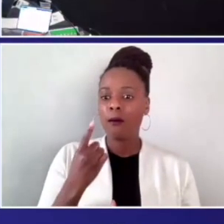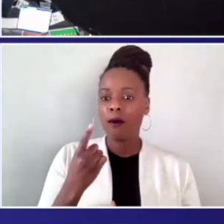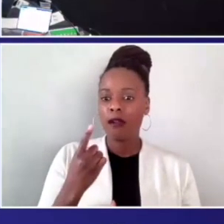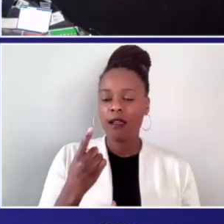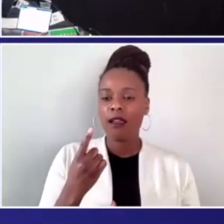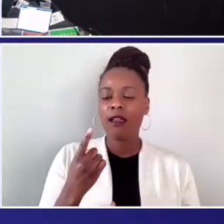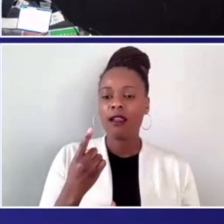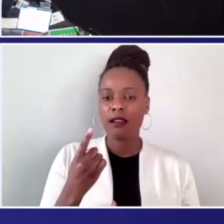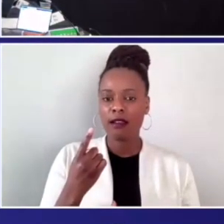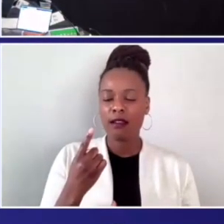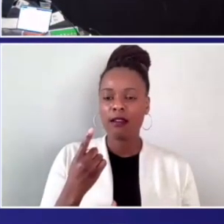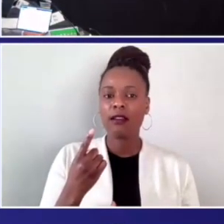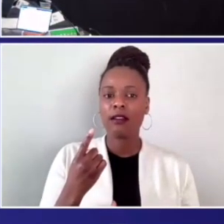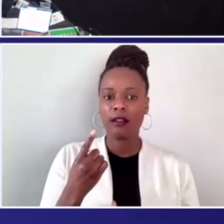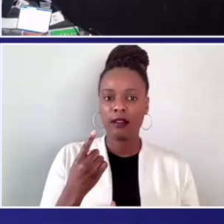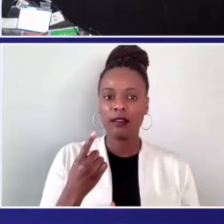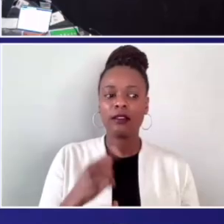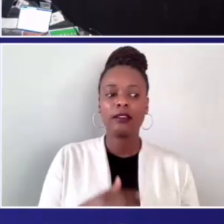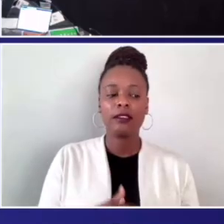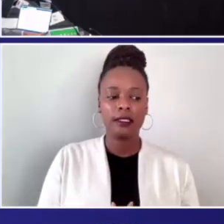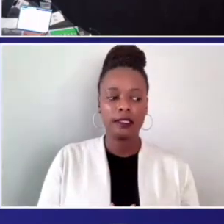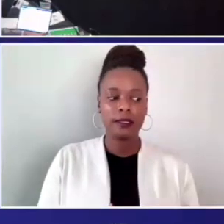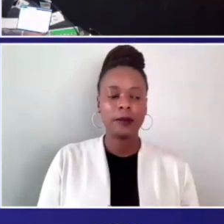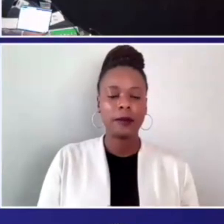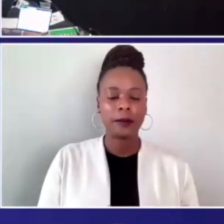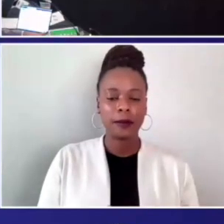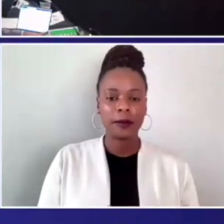let's see, we need to talk about --